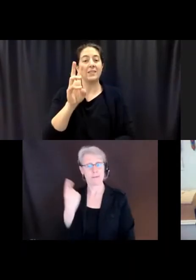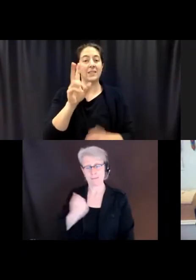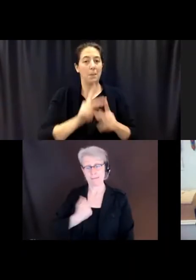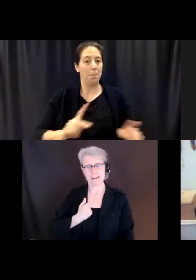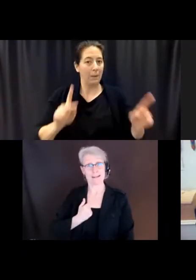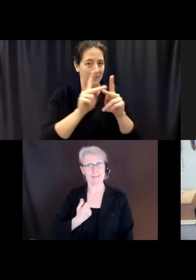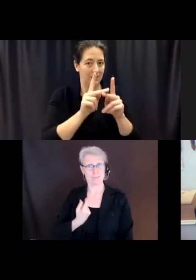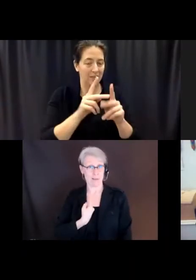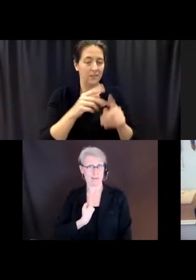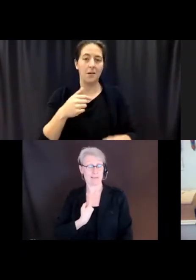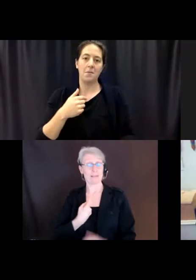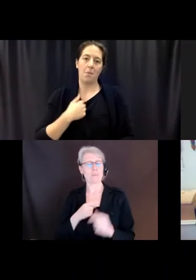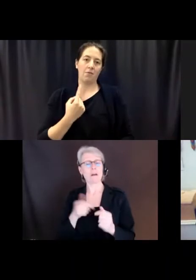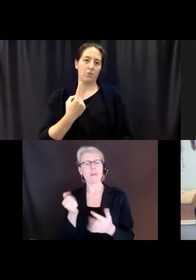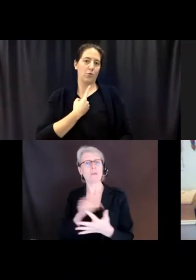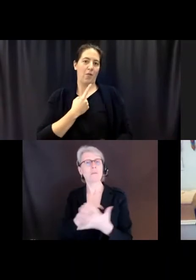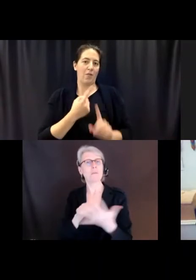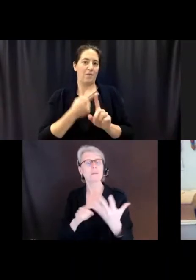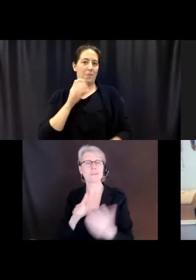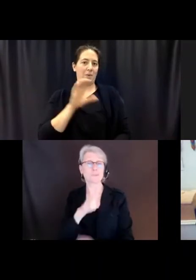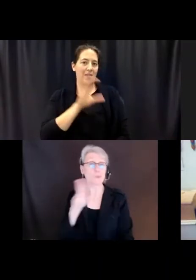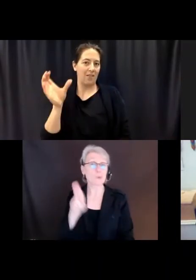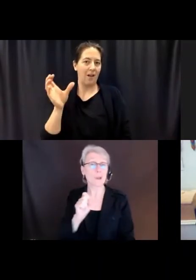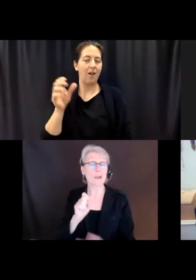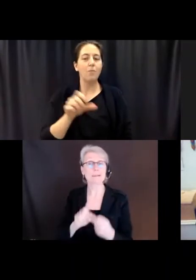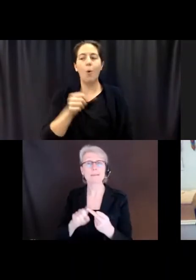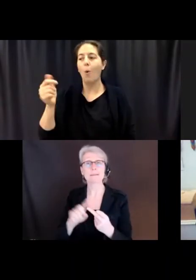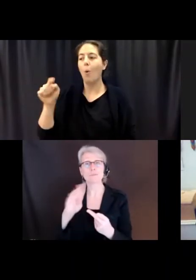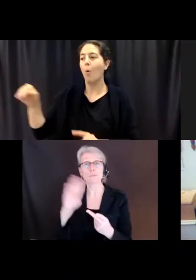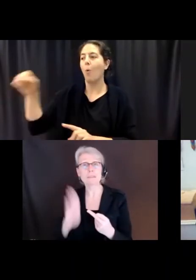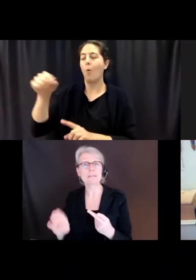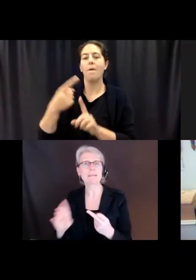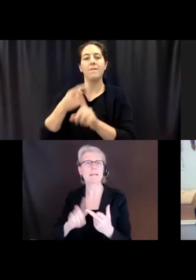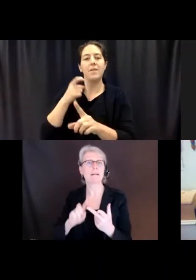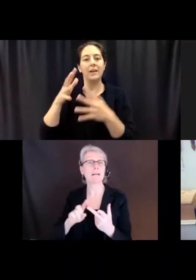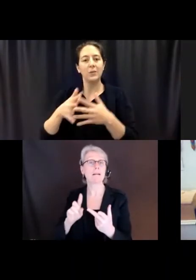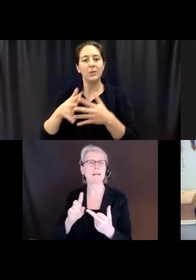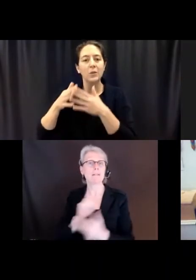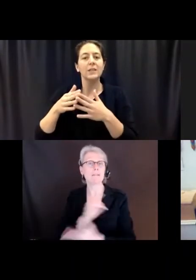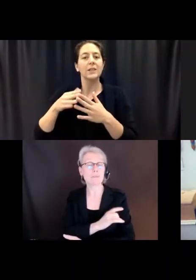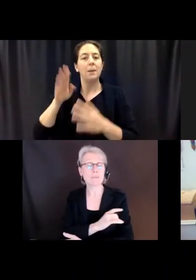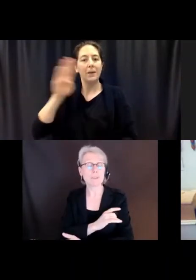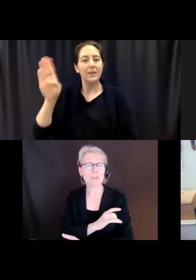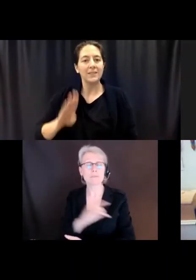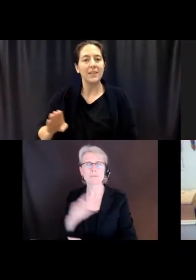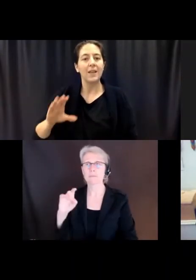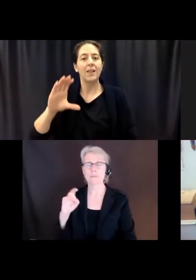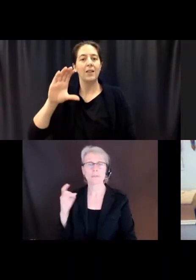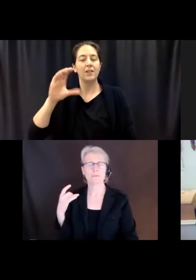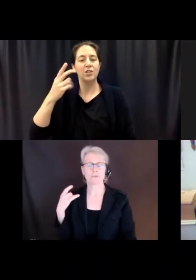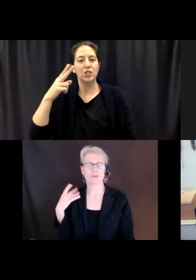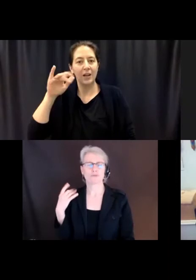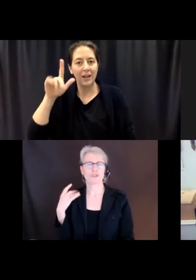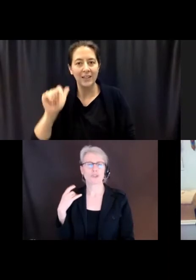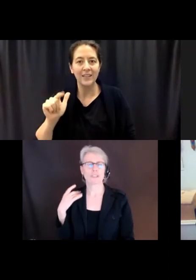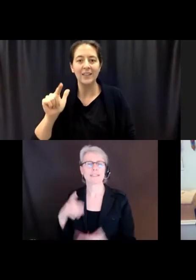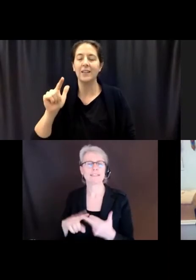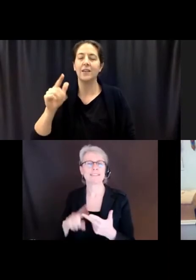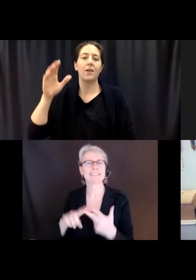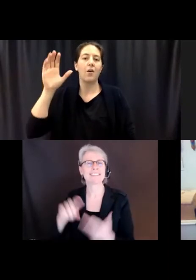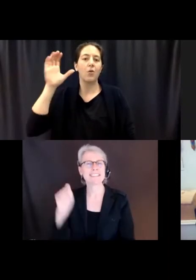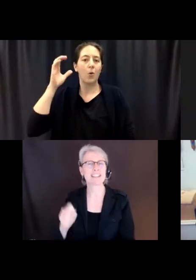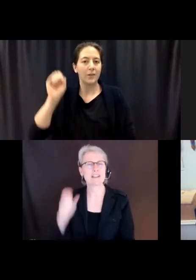ARE FROM THE U.S. BRAZIL, CHILE, HOLLAND. THEY ARE ALL DANCERS WITH DIFFERENT DISABILITIES